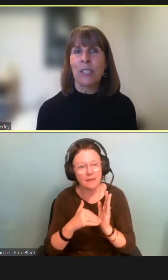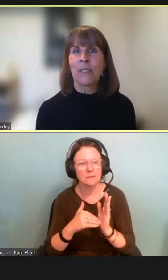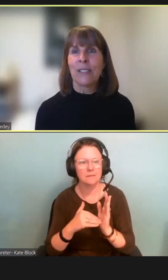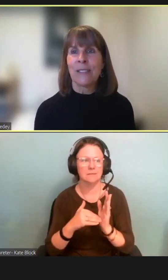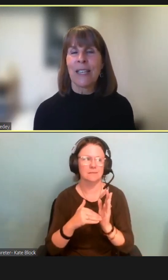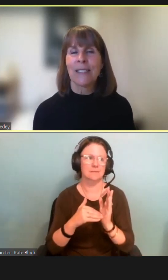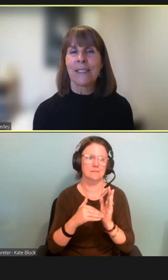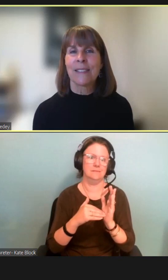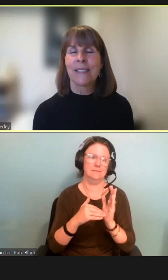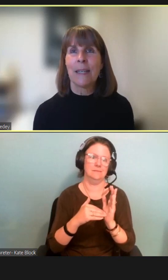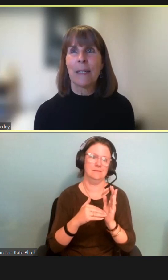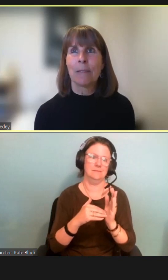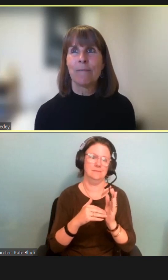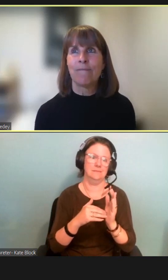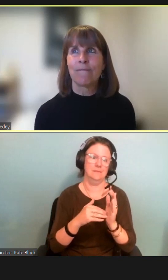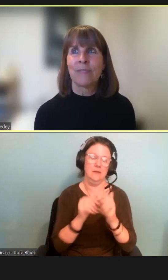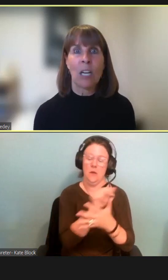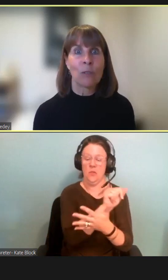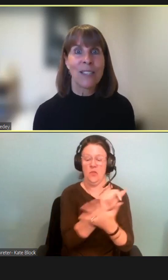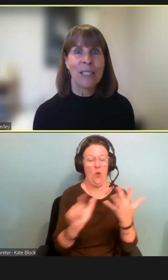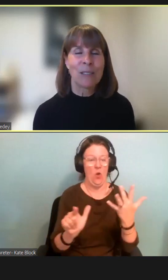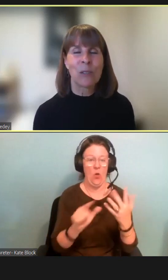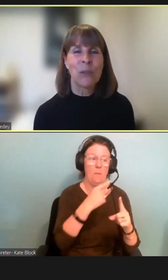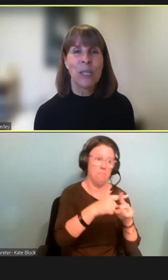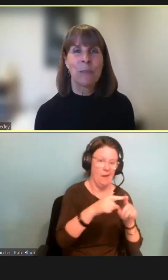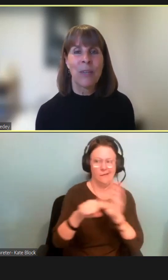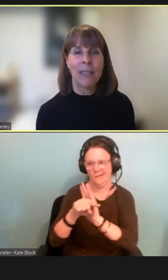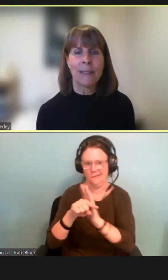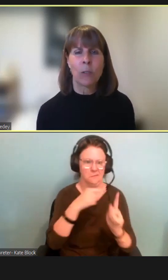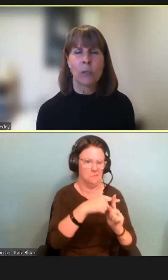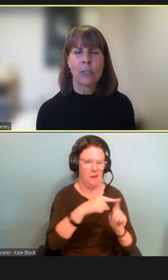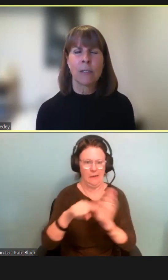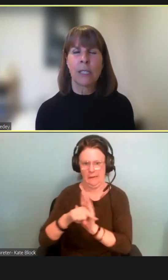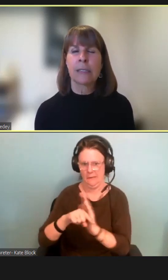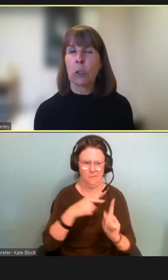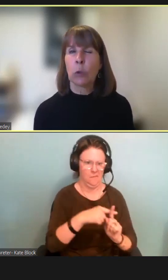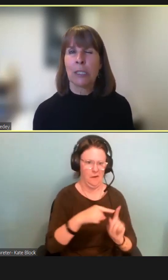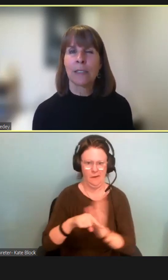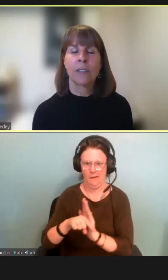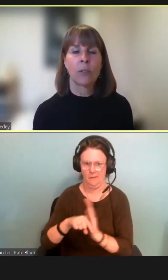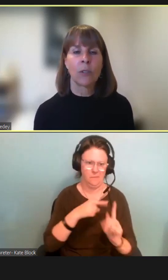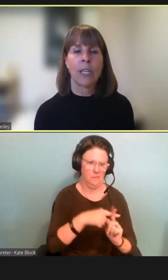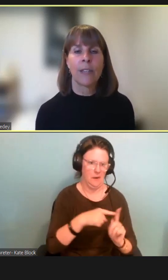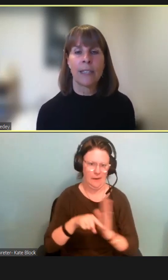these has uh downsides to it and those downsides increase as you go down that